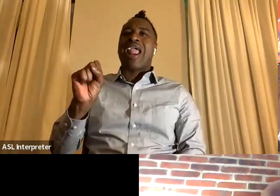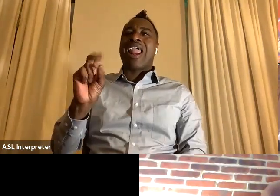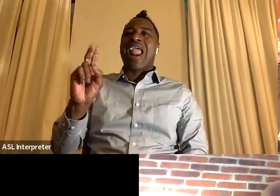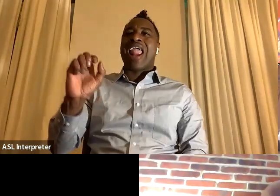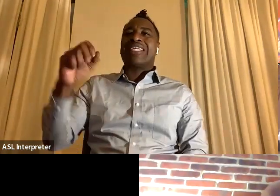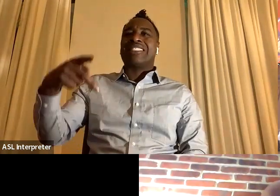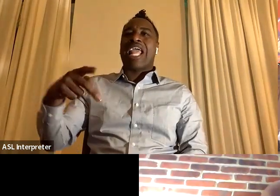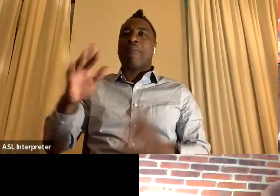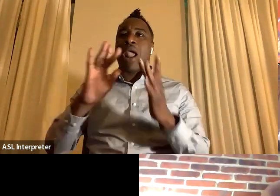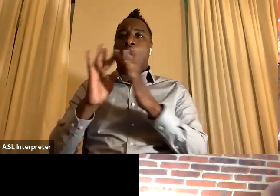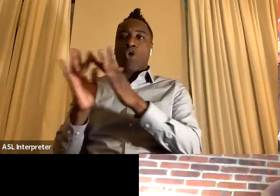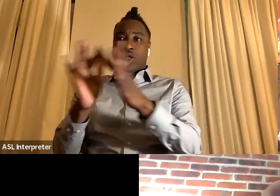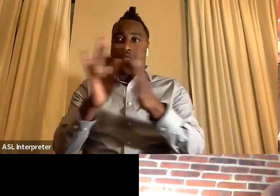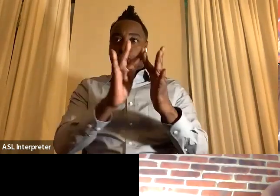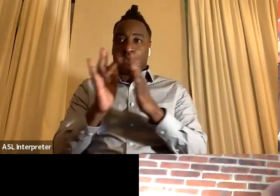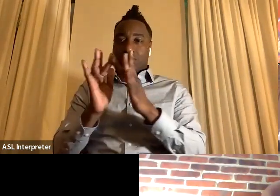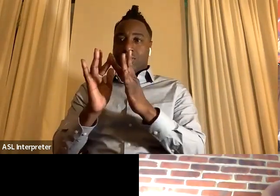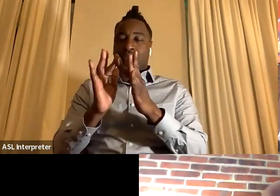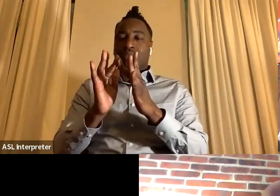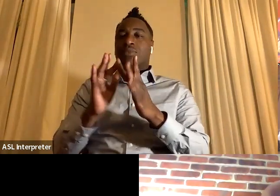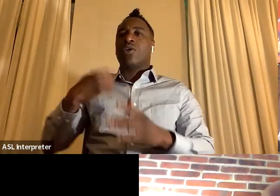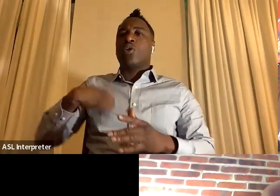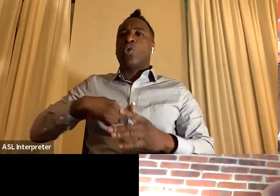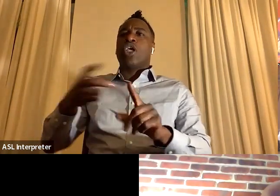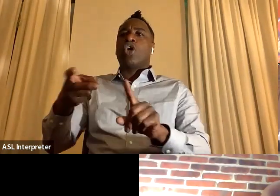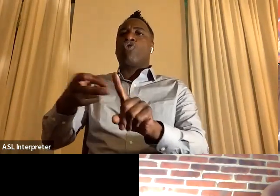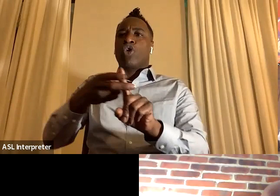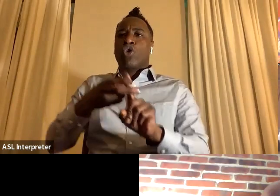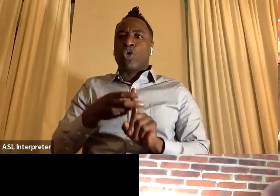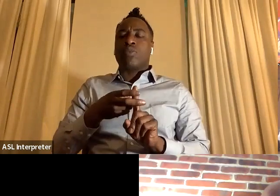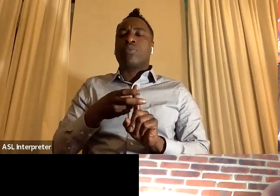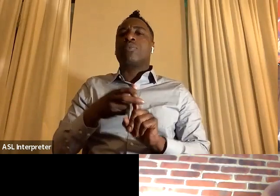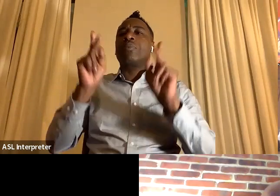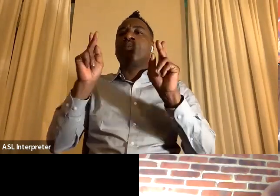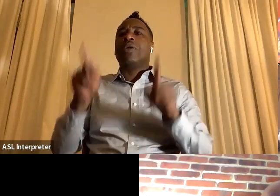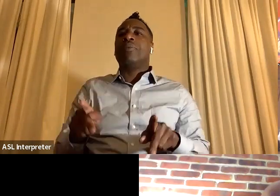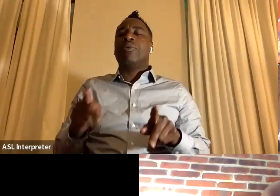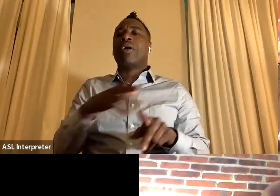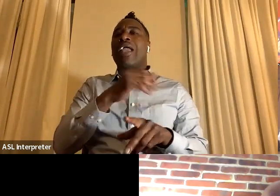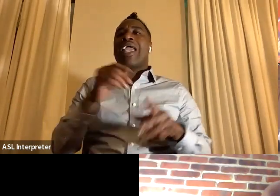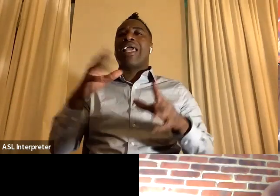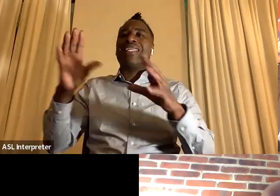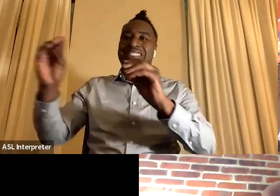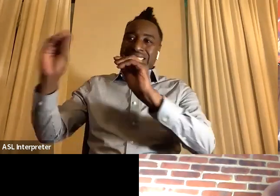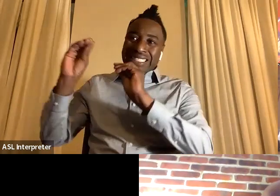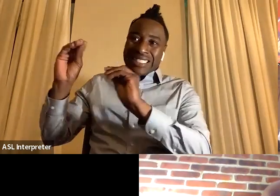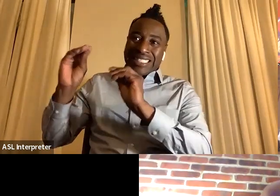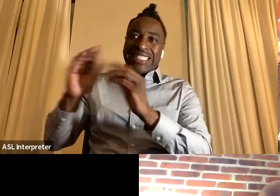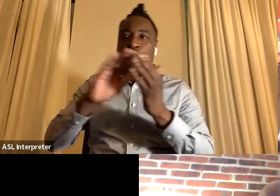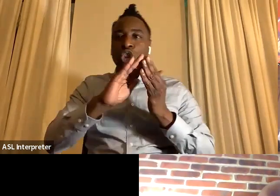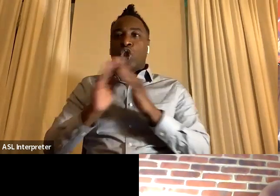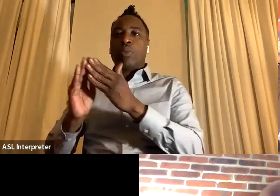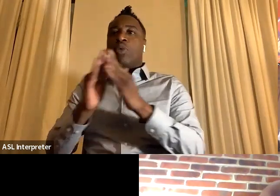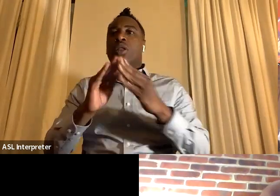in which we recruit individuals and educate the community about SNAP benefits.